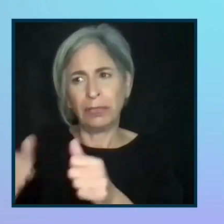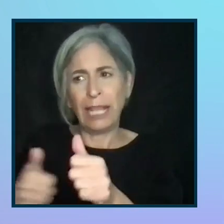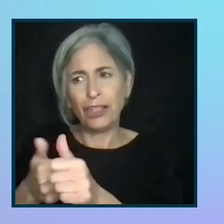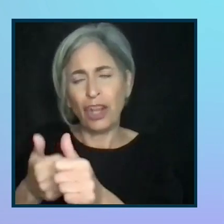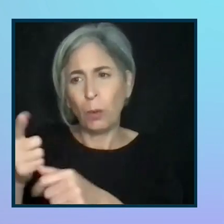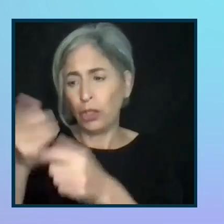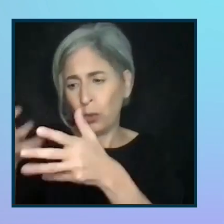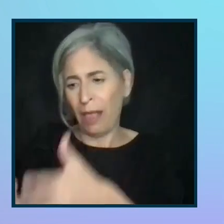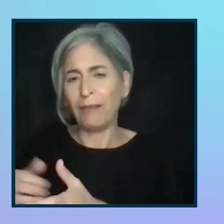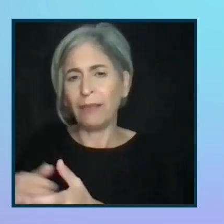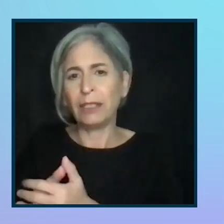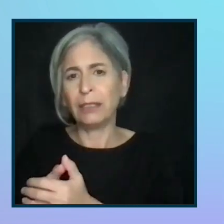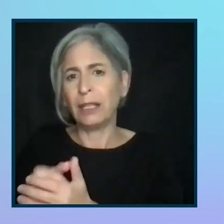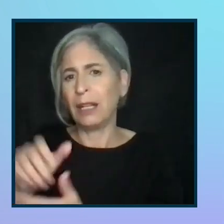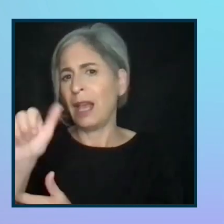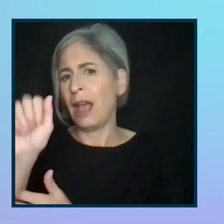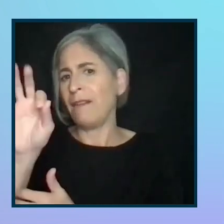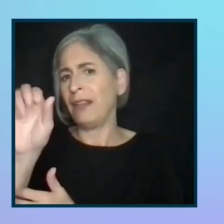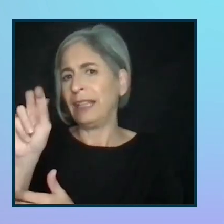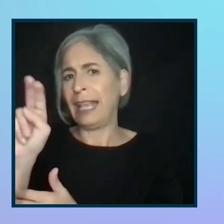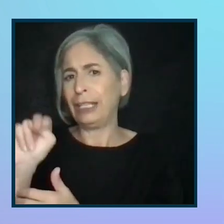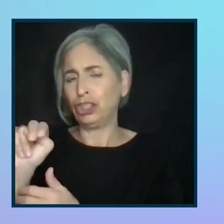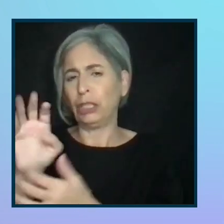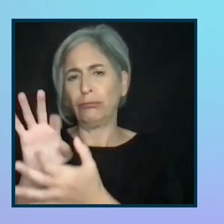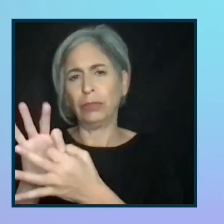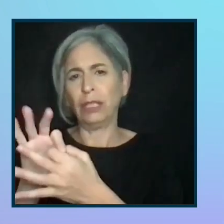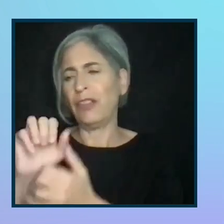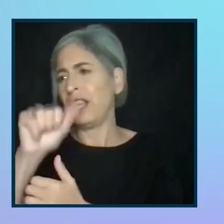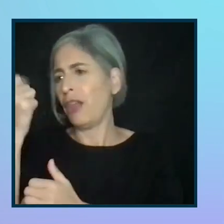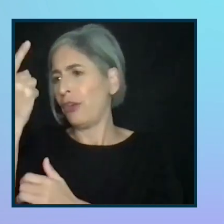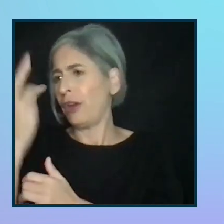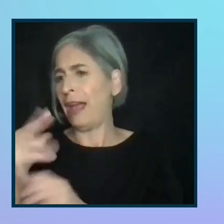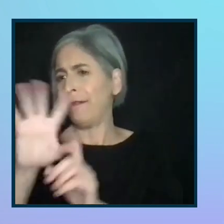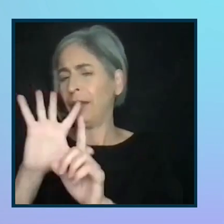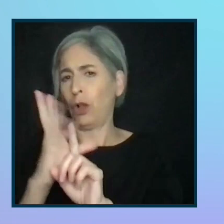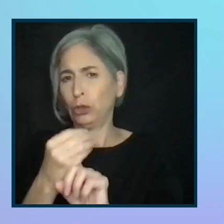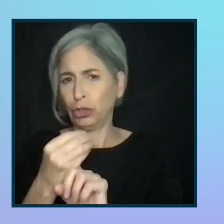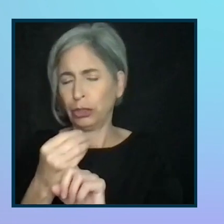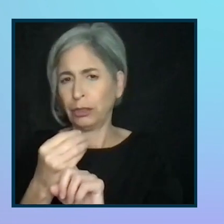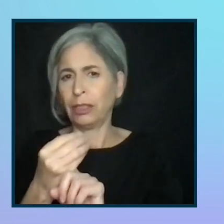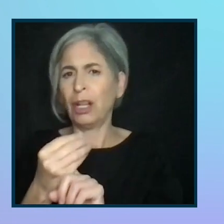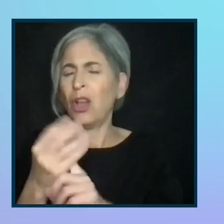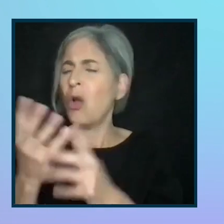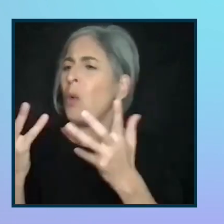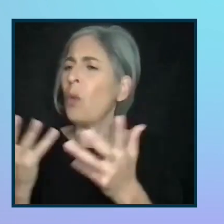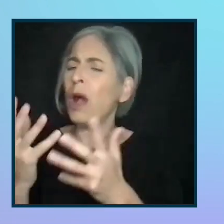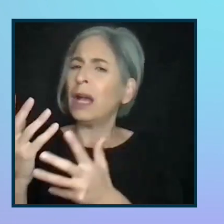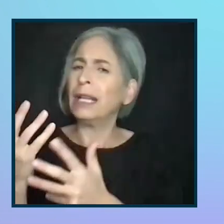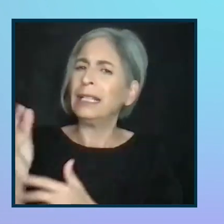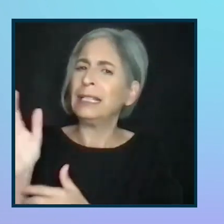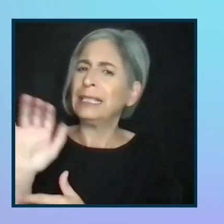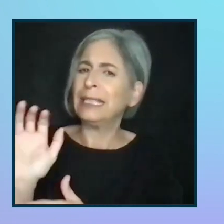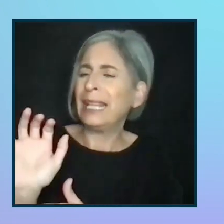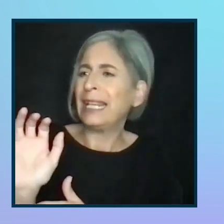affiliation is the other half of culture along with status. Affiliation is what are things like around here?